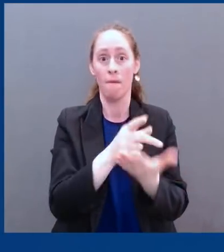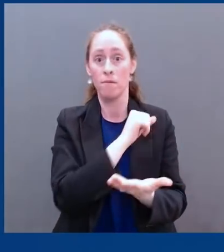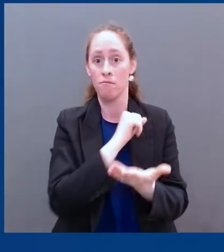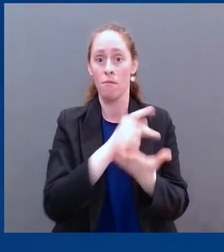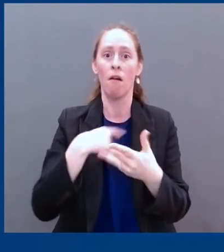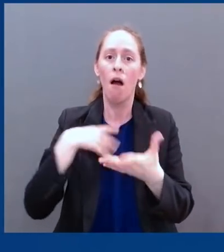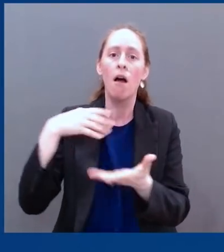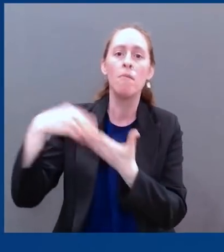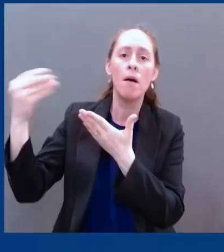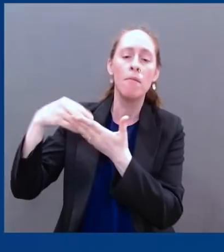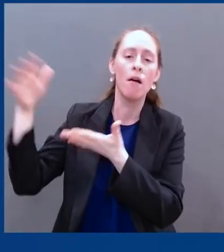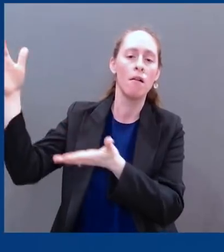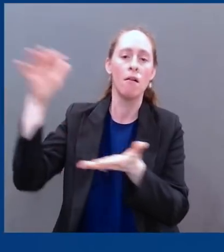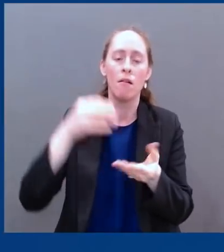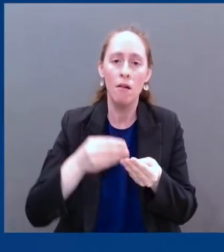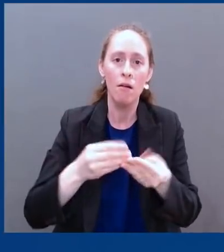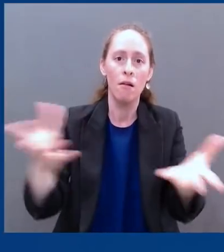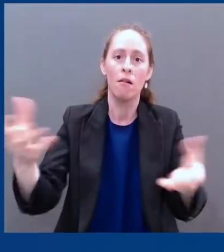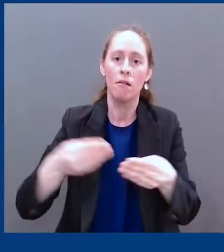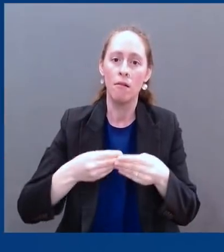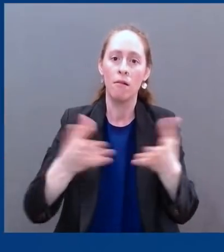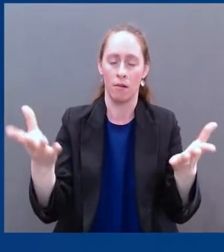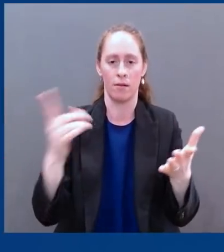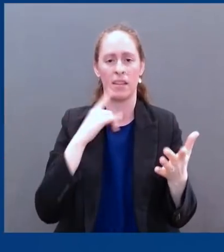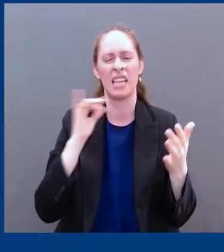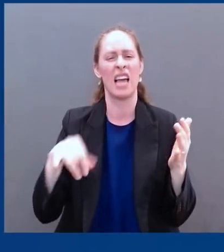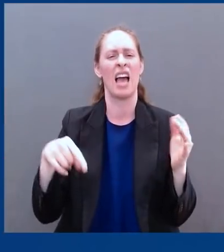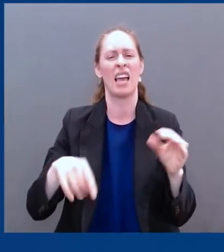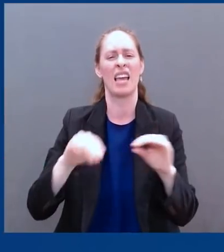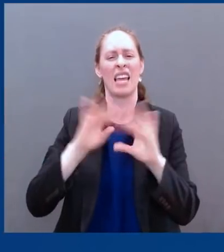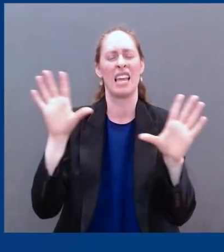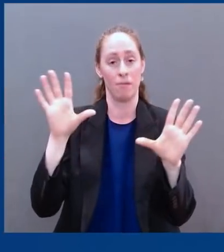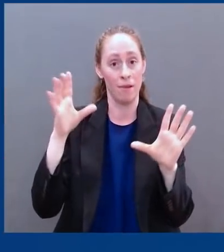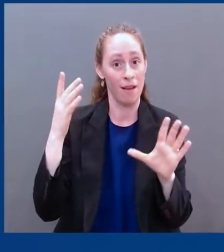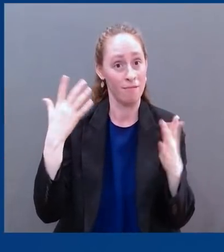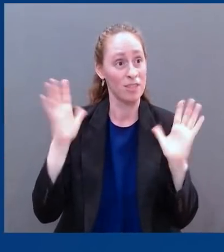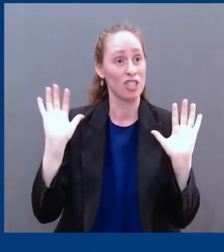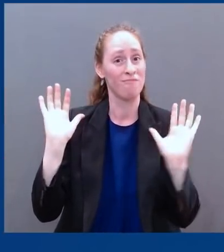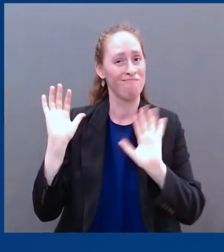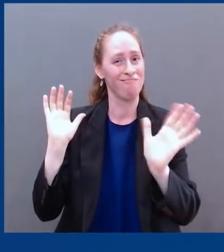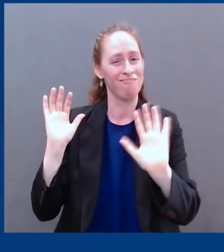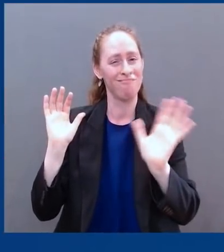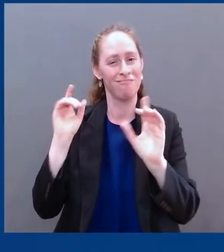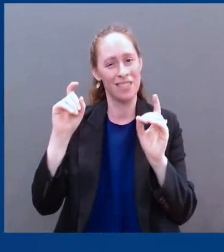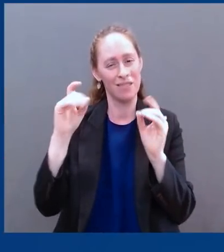abundantly clear that we still have more work to do. As Dr. Walensky just explained,